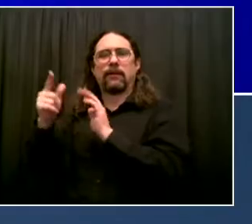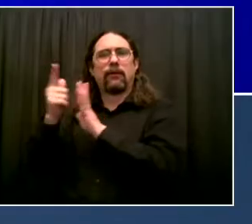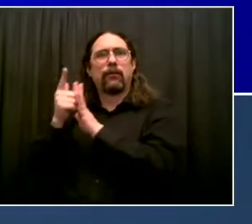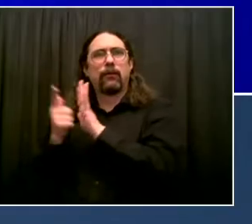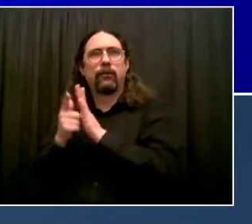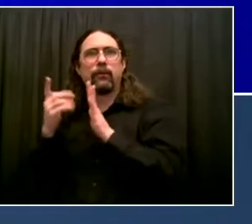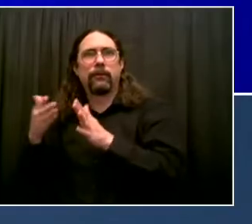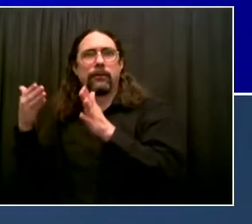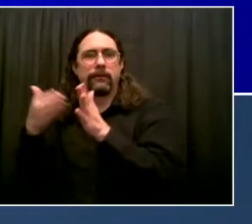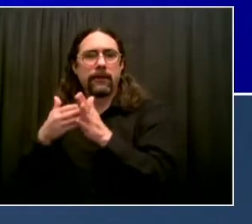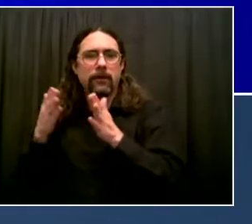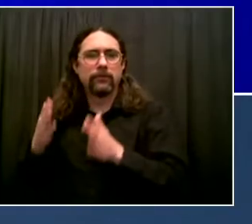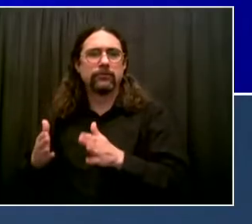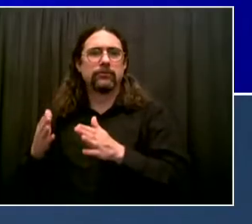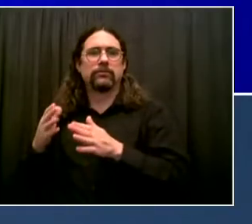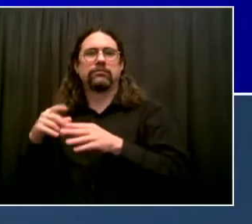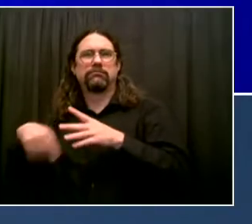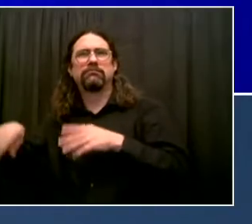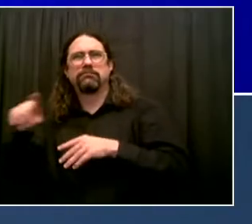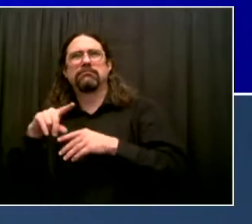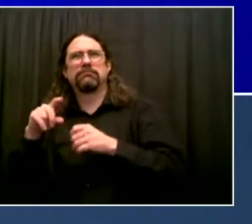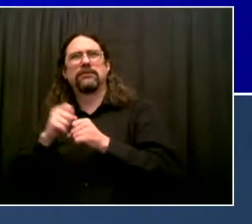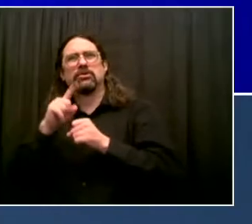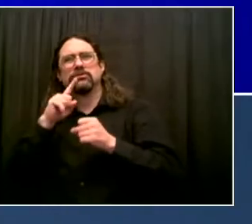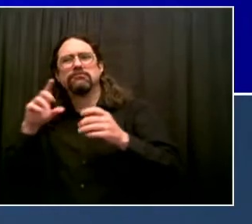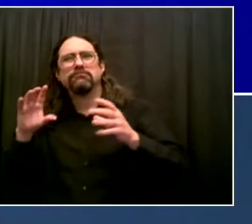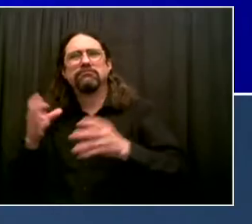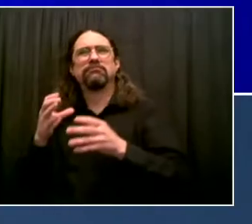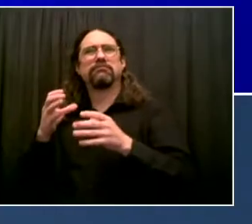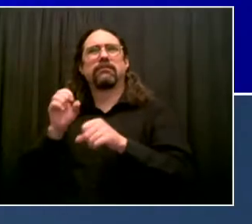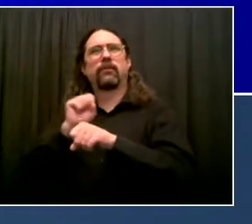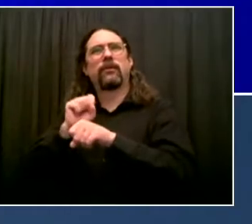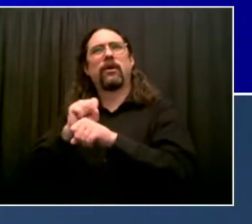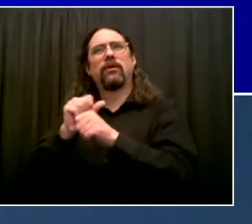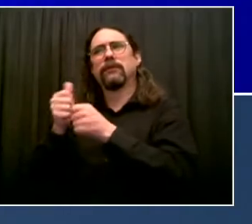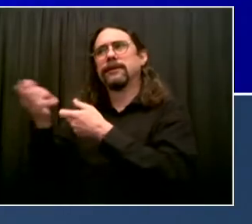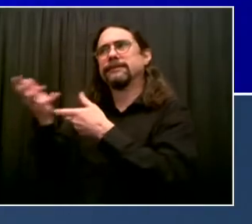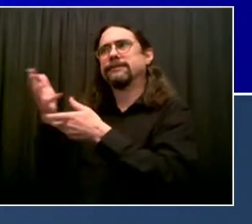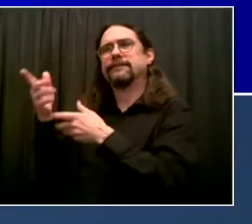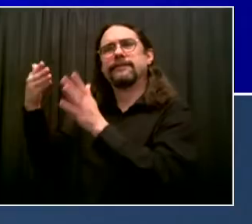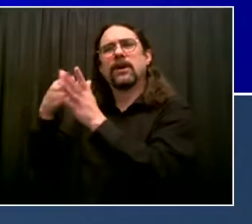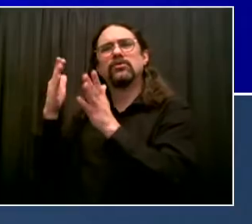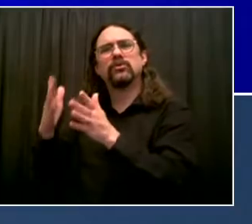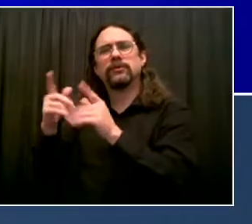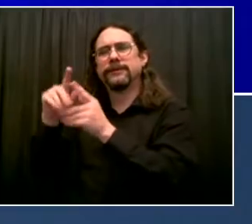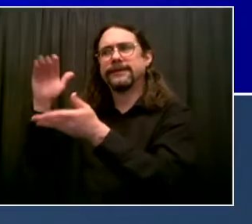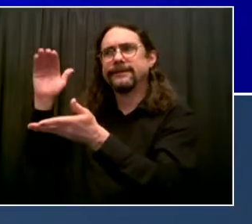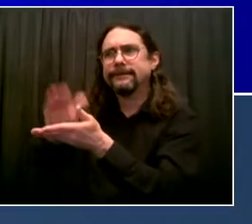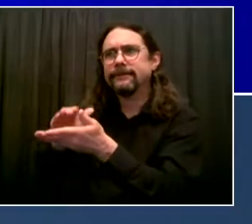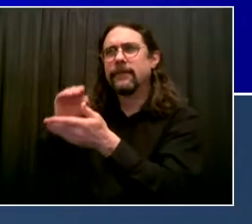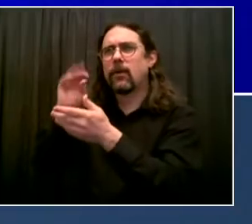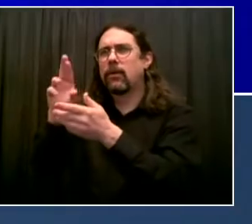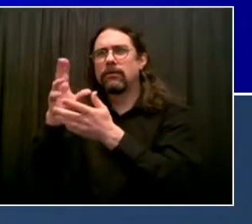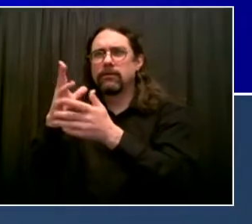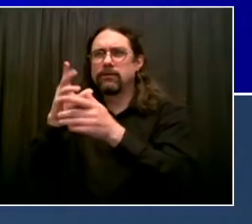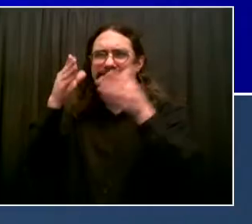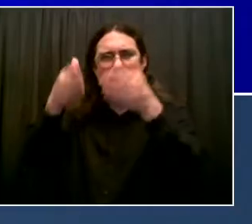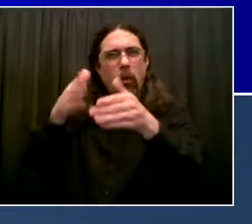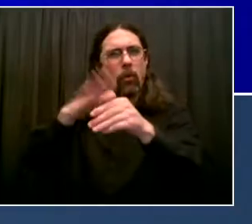A PARTICULAR FOCUSED EFFORT WITH DISTRICT ATTORNIES TO ENSURE THAT SERIOUS GUN CASES GET THE